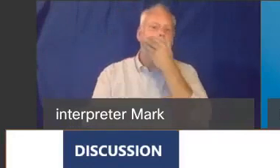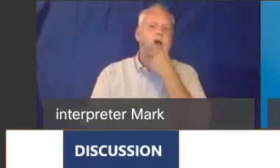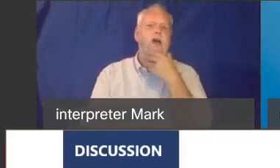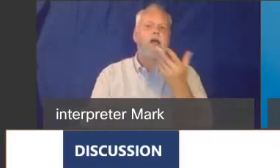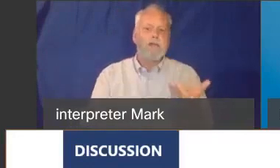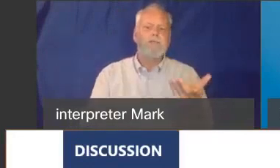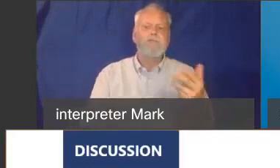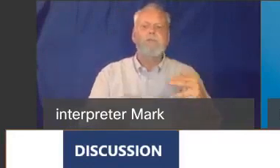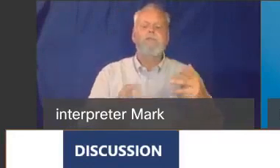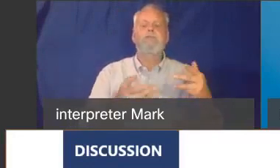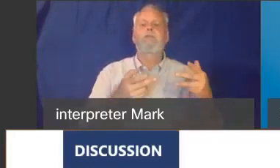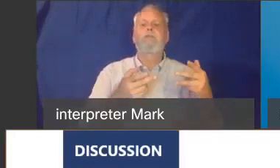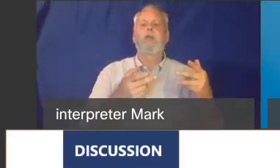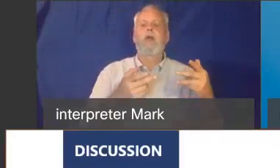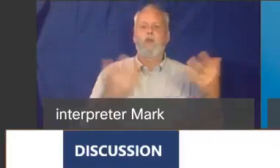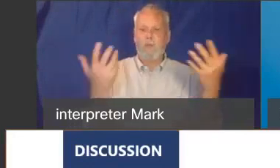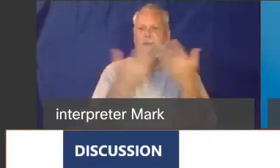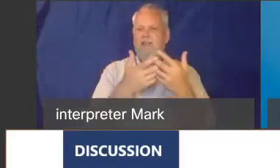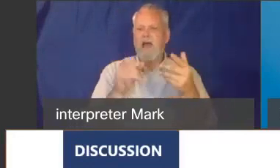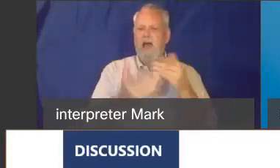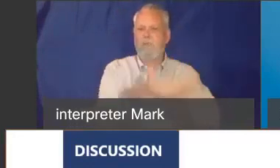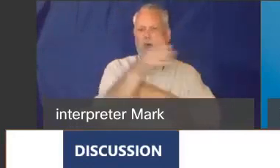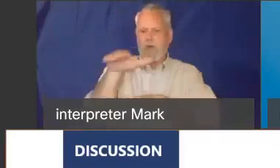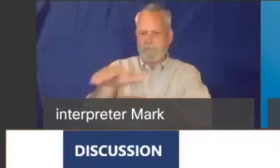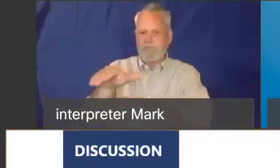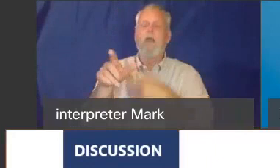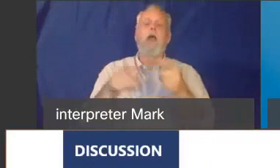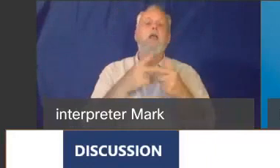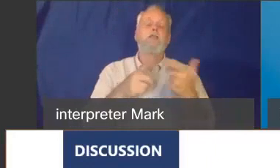And when vehicles are stopped.